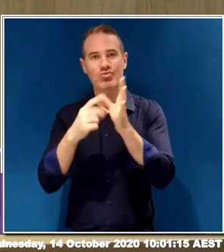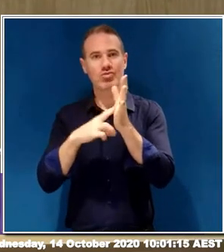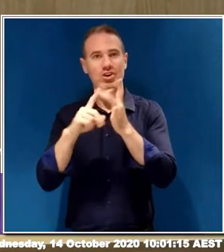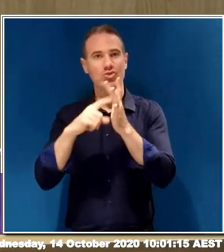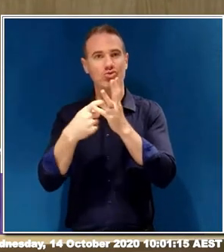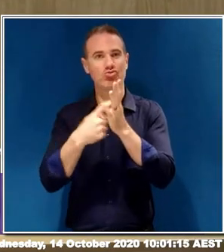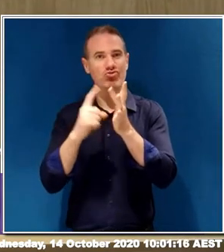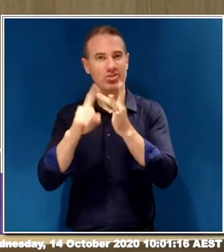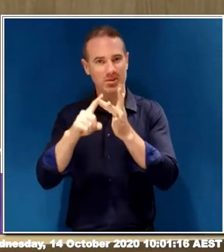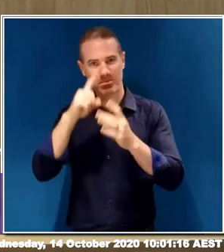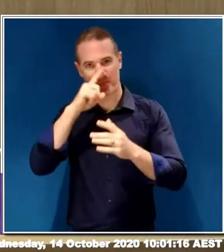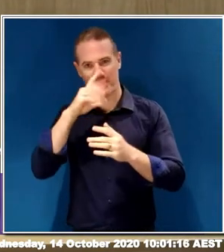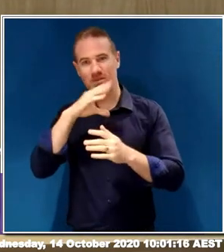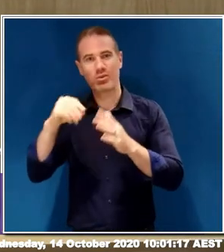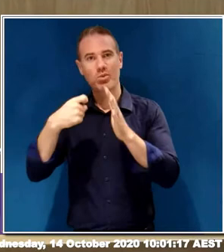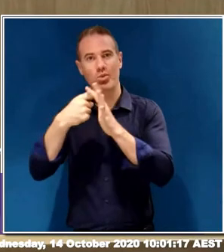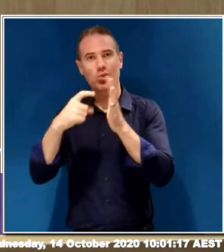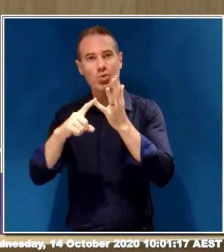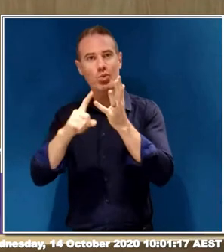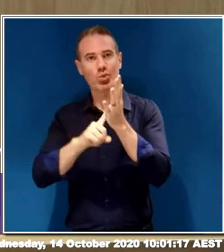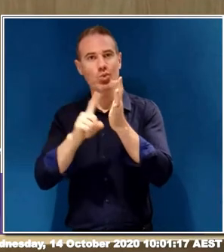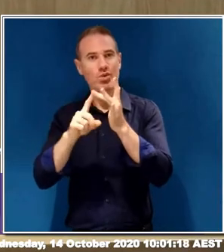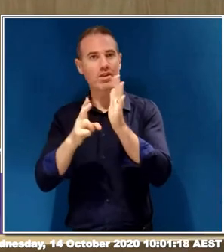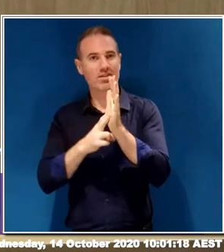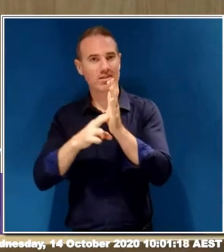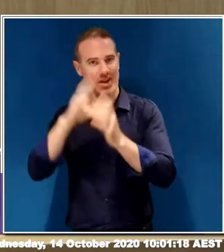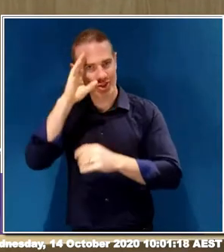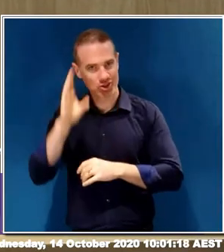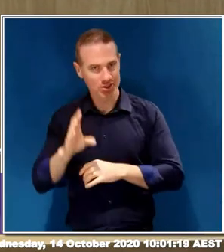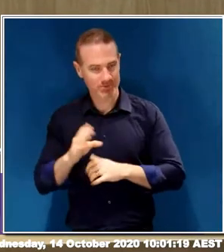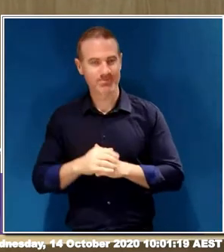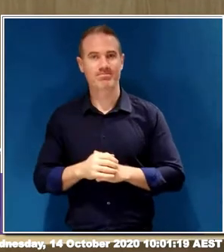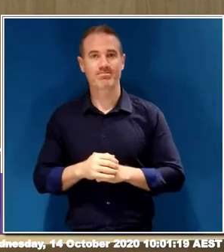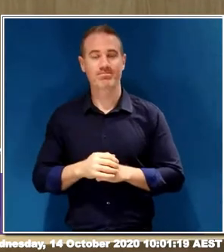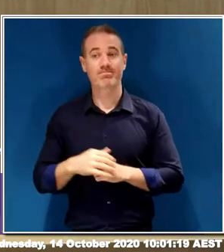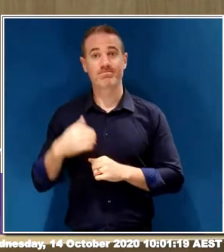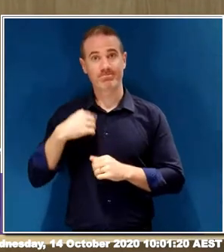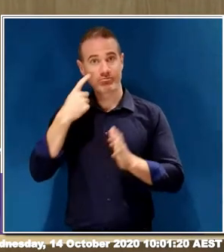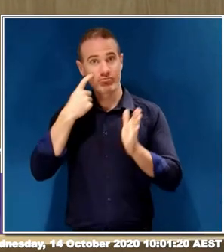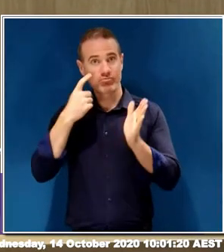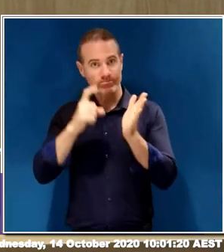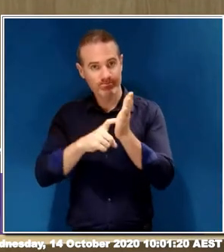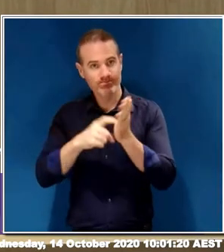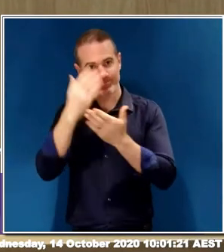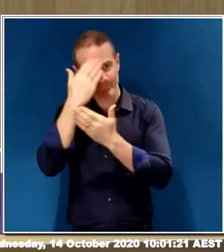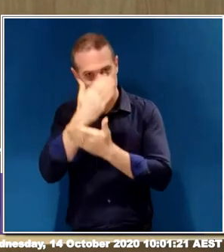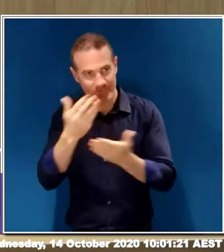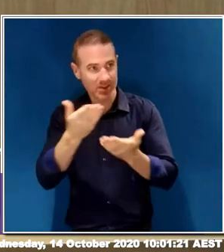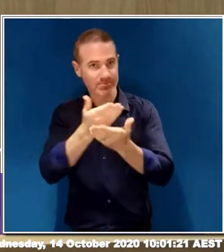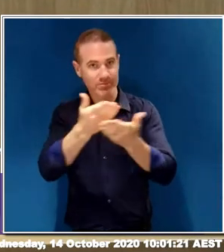We pay particular respect to our elders with disability past and present,